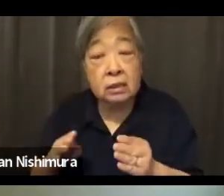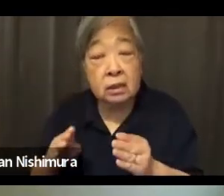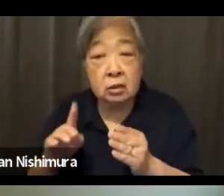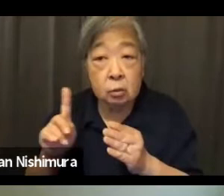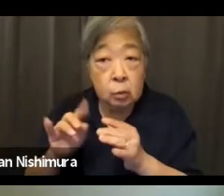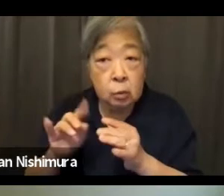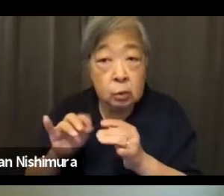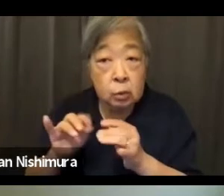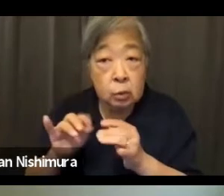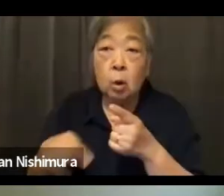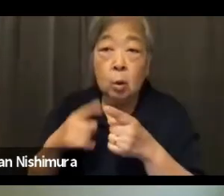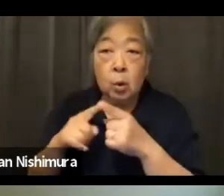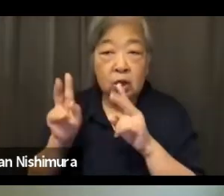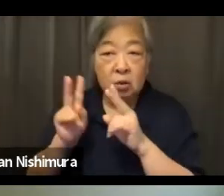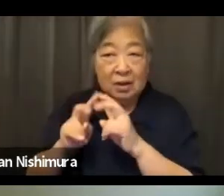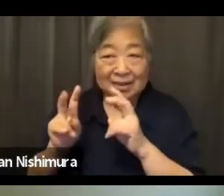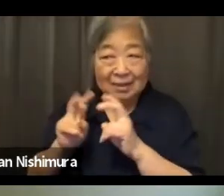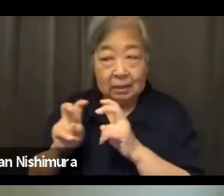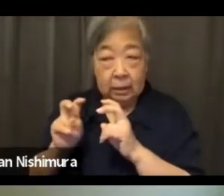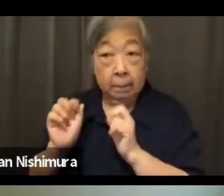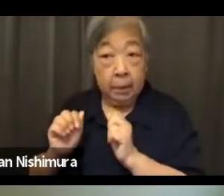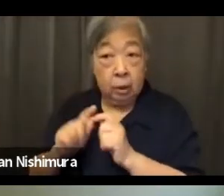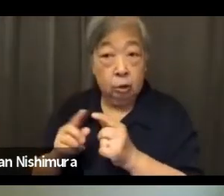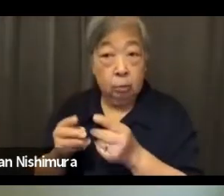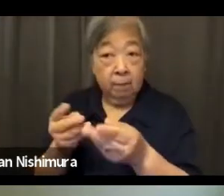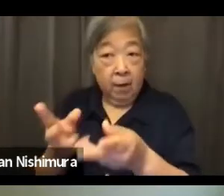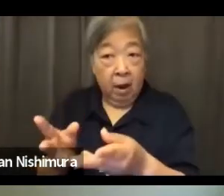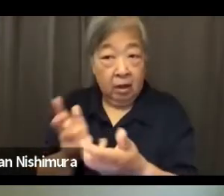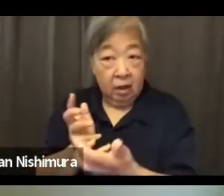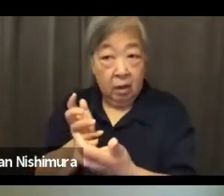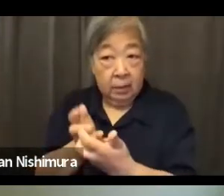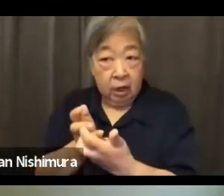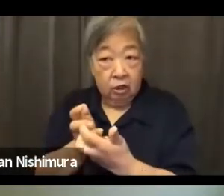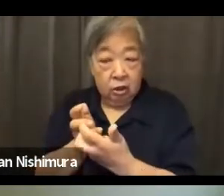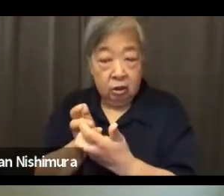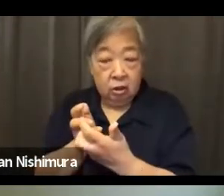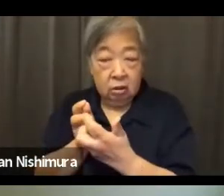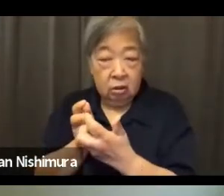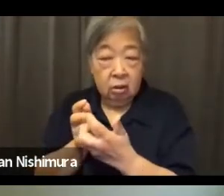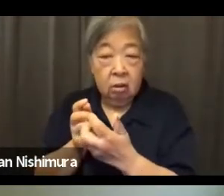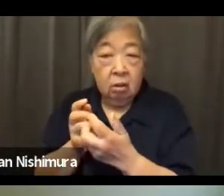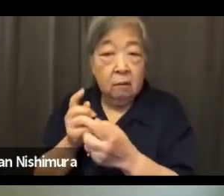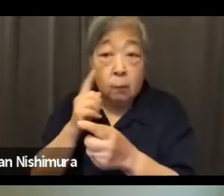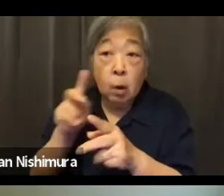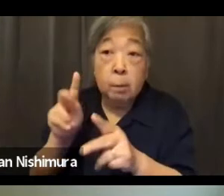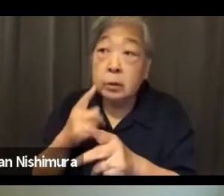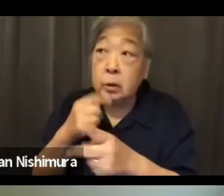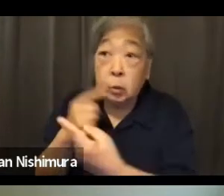capacity for providing accommodations at your institution for someone incoming or assessing